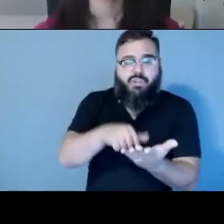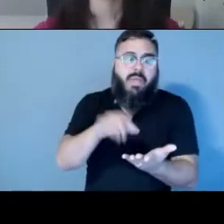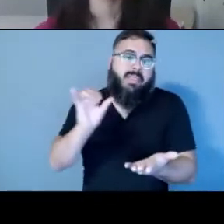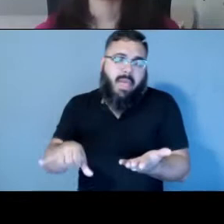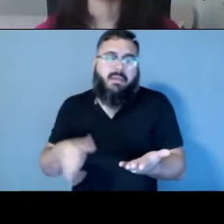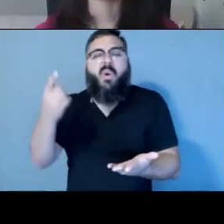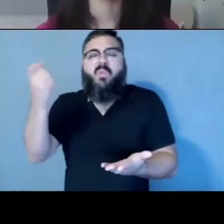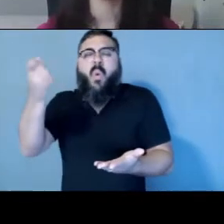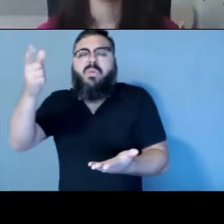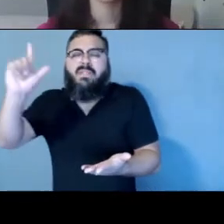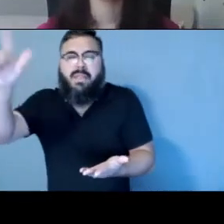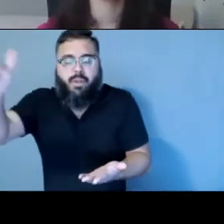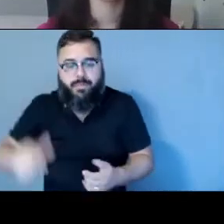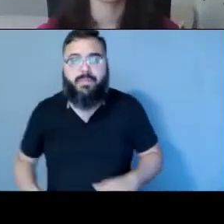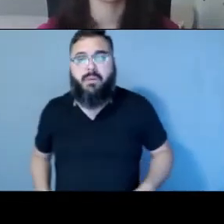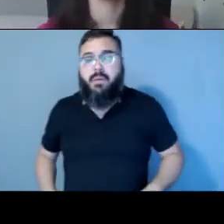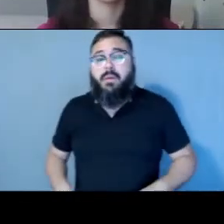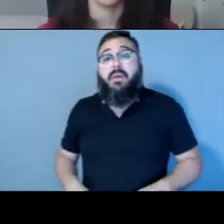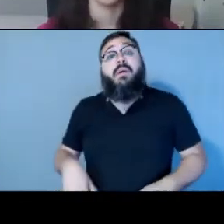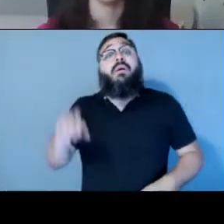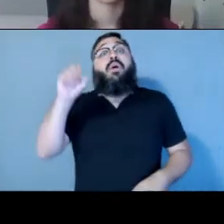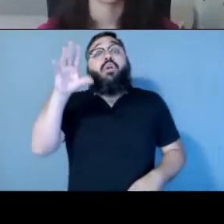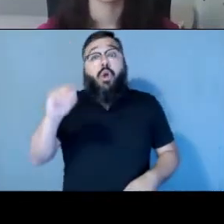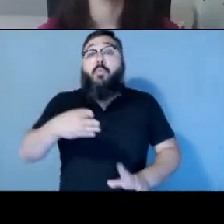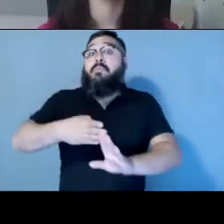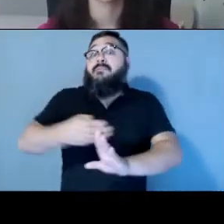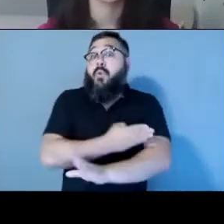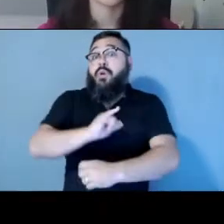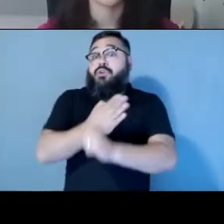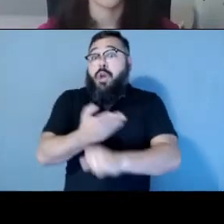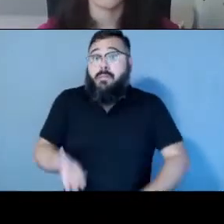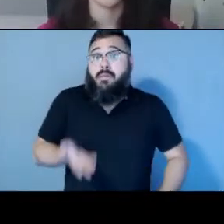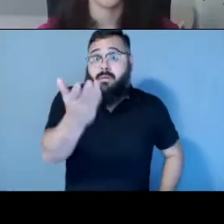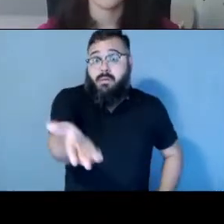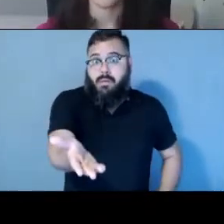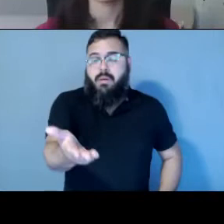So as I said, before a job offer is made, an employer can only ask so much,